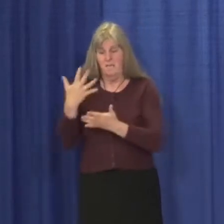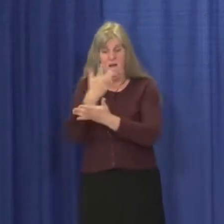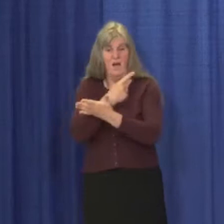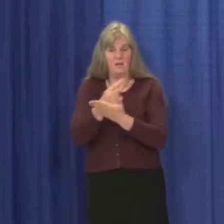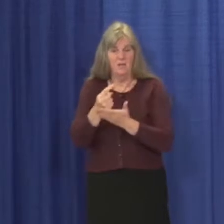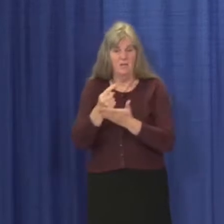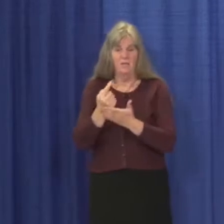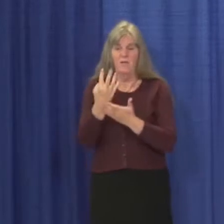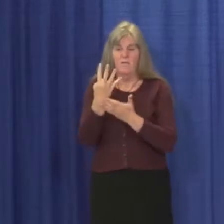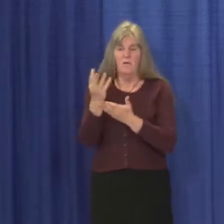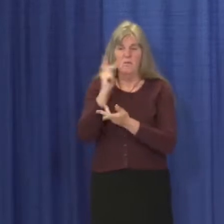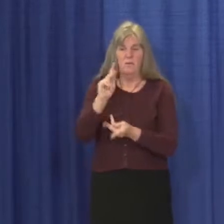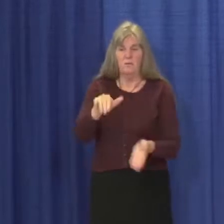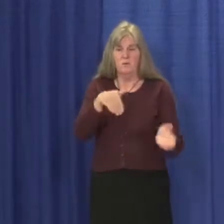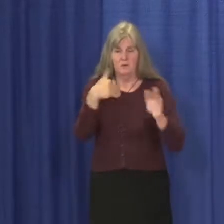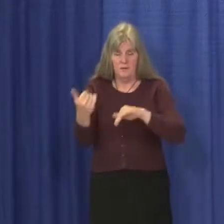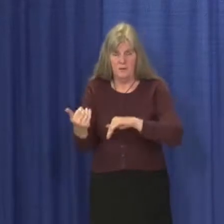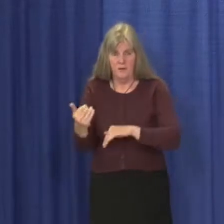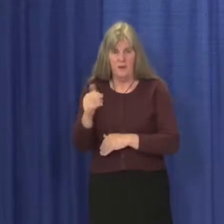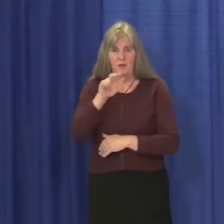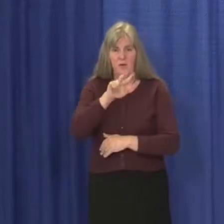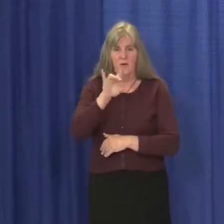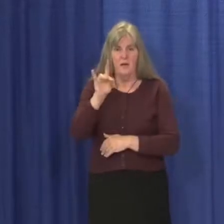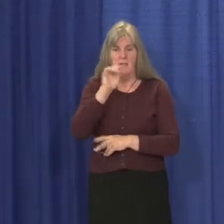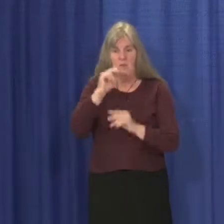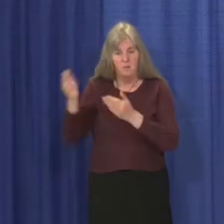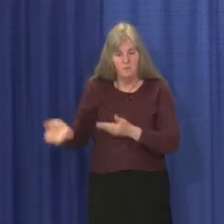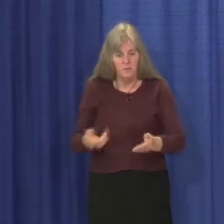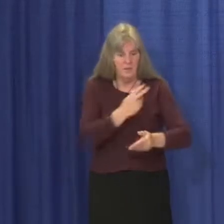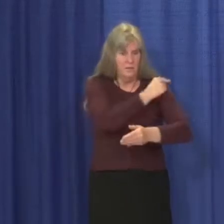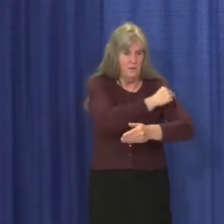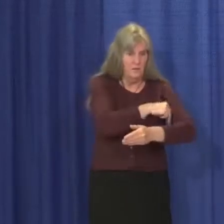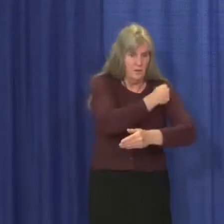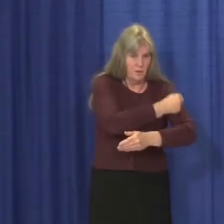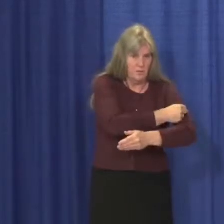more Yukoners and see in 38 people hospitalized and sent 13